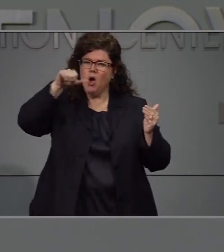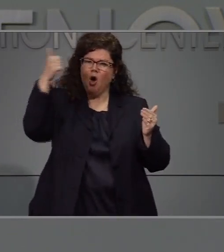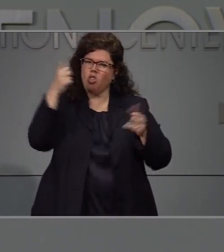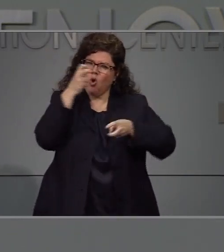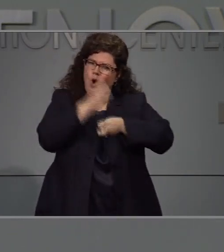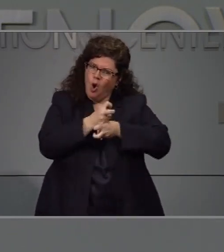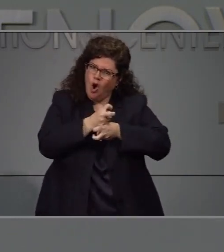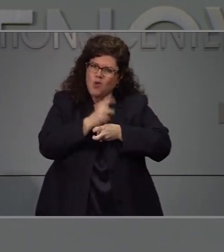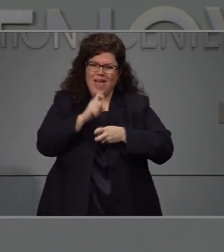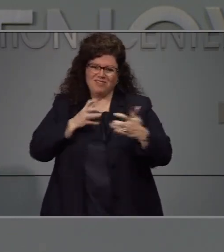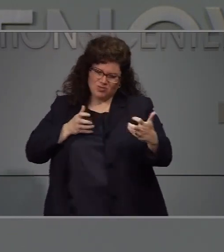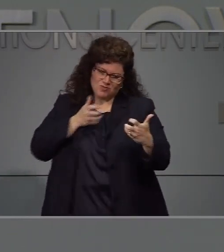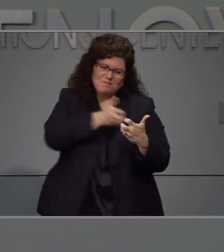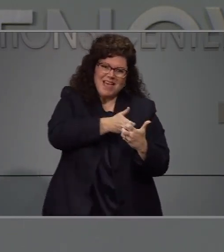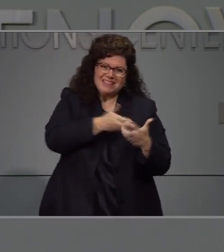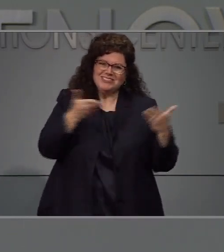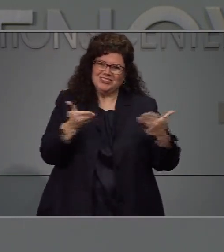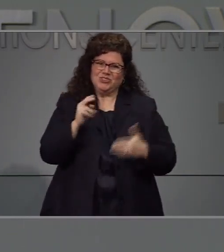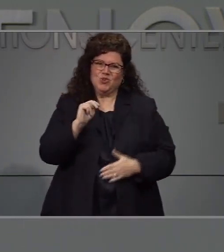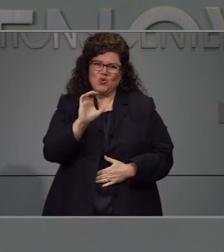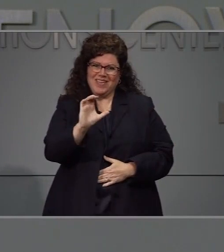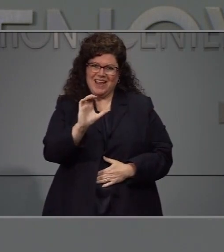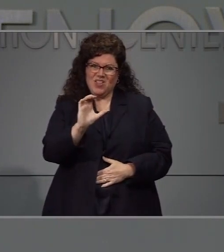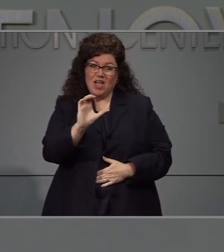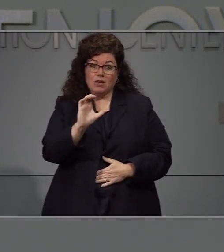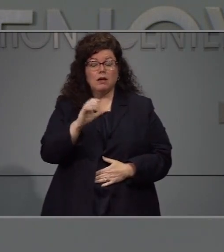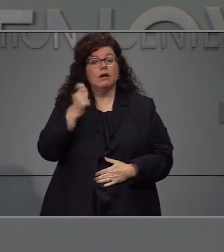SCIENCE WHICH SAYS LARGELY OUR METRICS ARE BEING MET AND WE ARE STABLE WE'RE MEETING THE WHITE HOUSE CRITERIA. HOWEVER